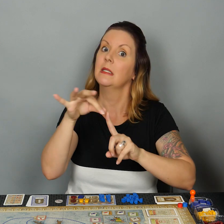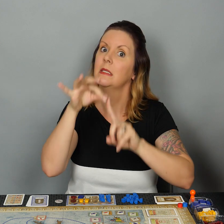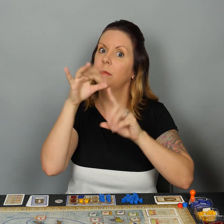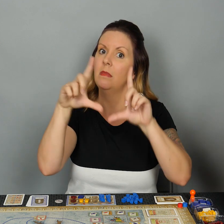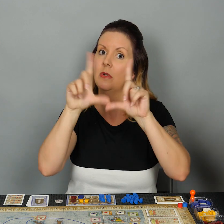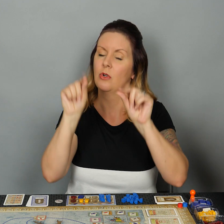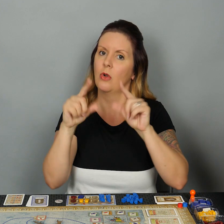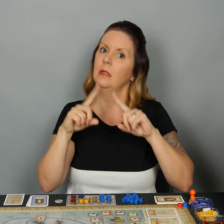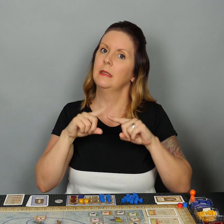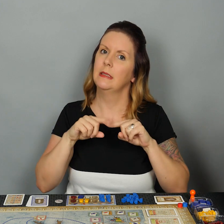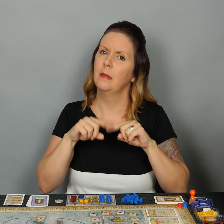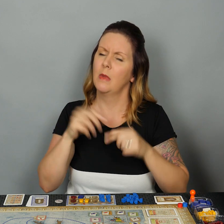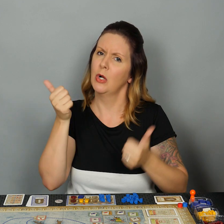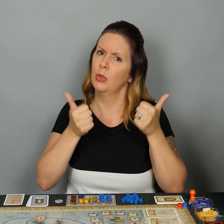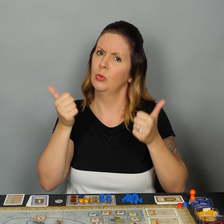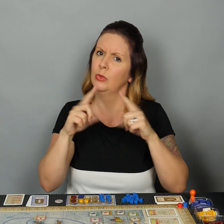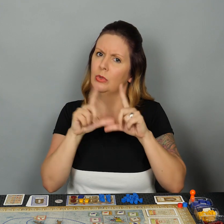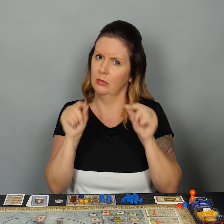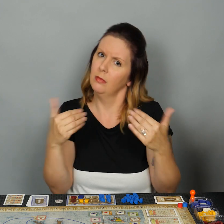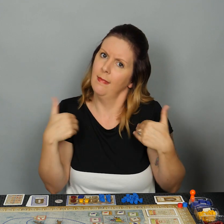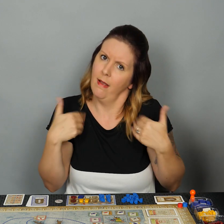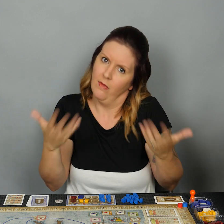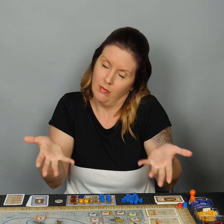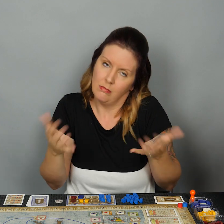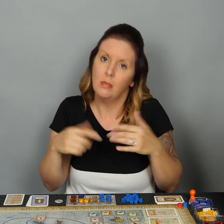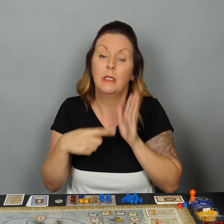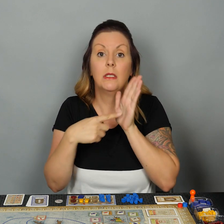These are the special cards, so it depends which ones you have.